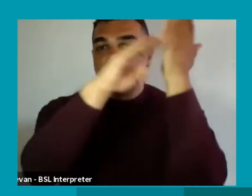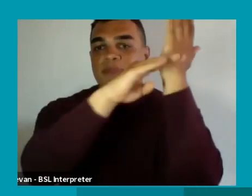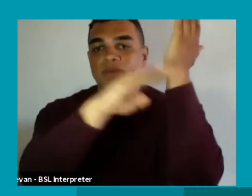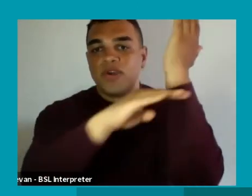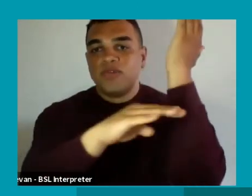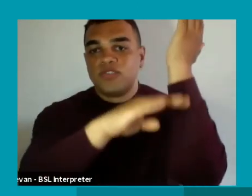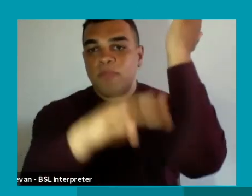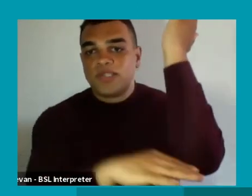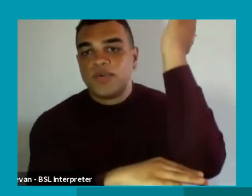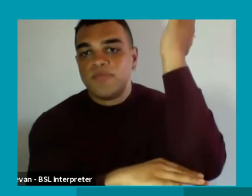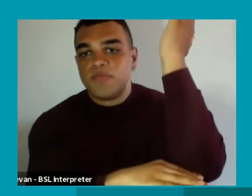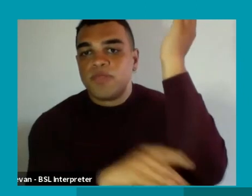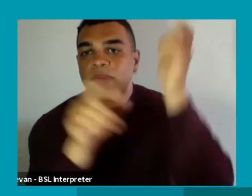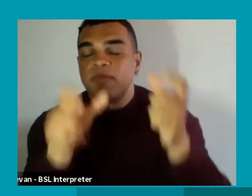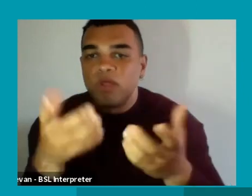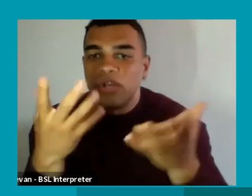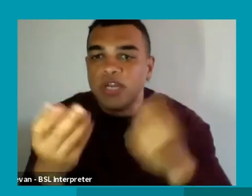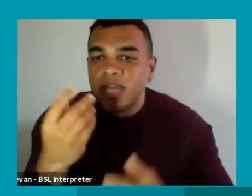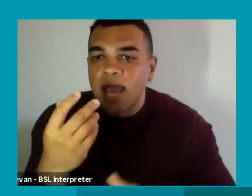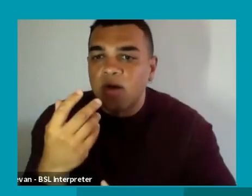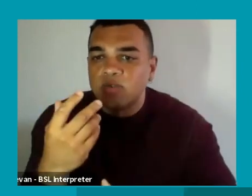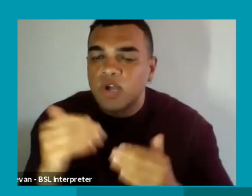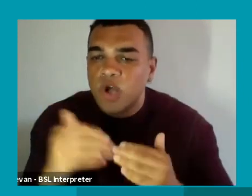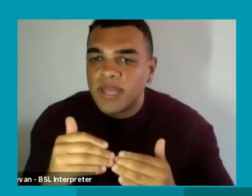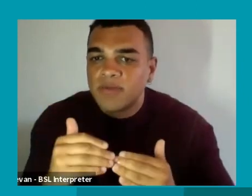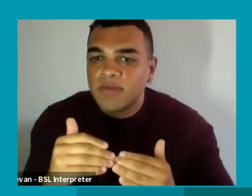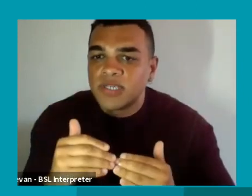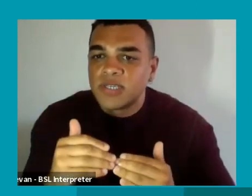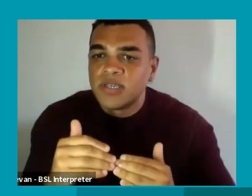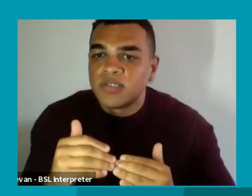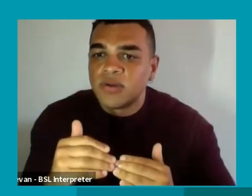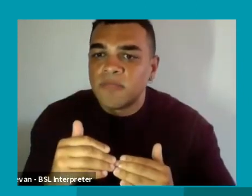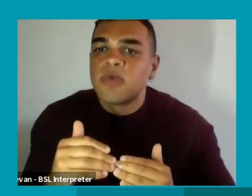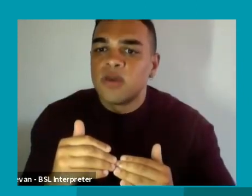how it goes at the bottom would be learning how to accommodate. Was it?